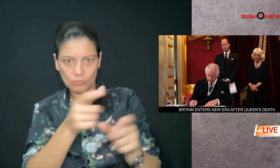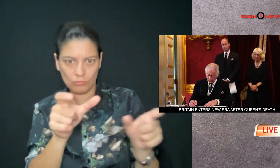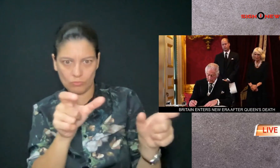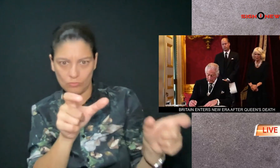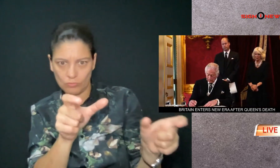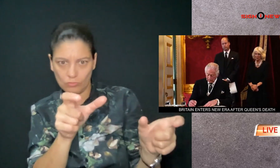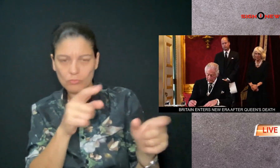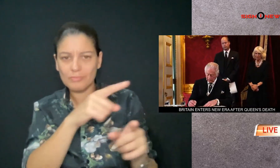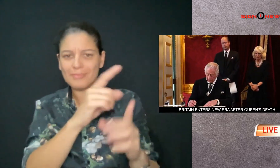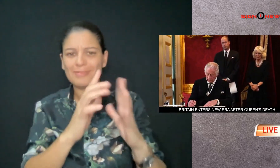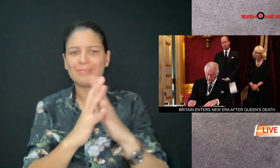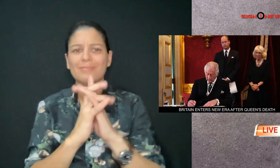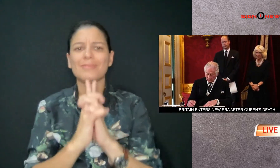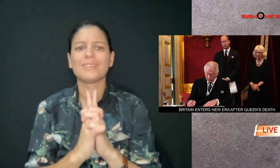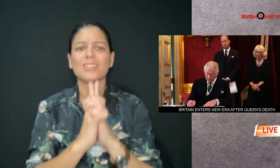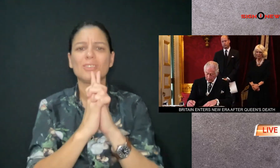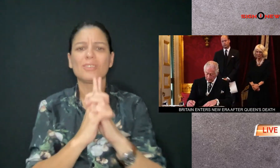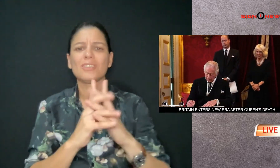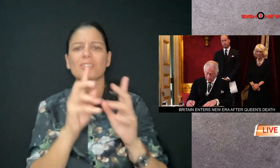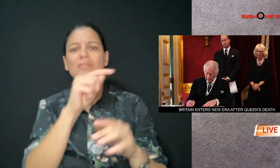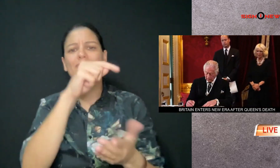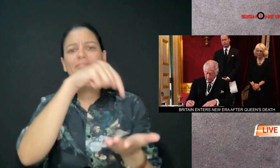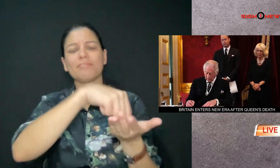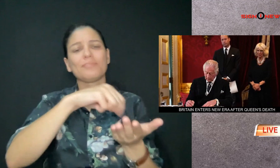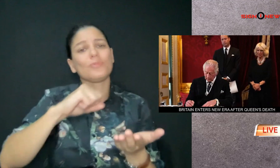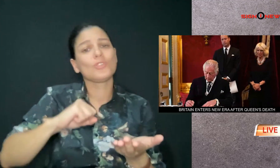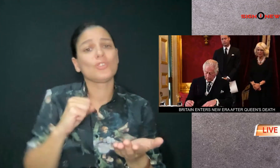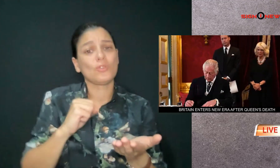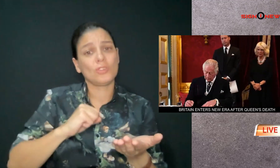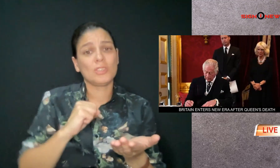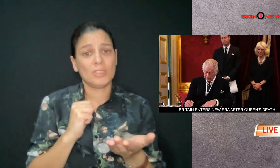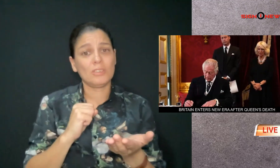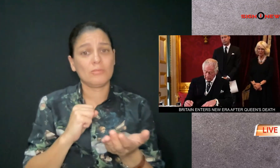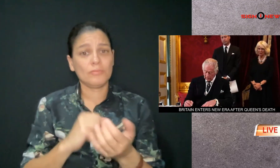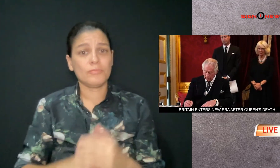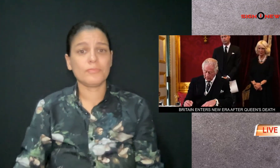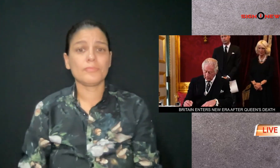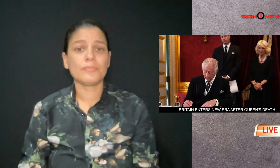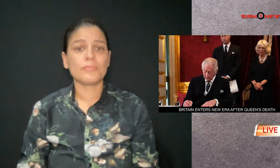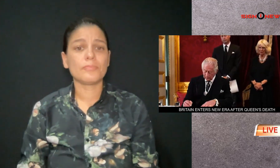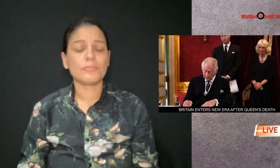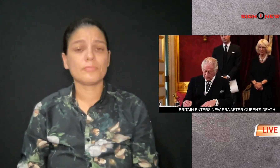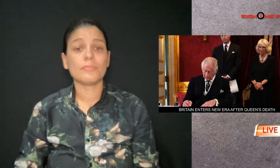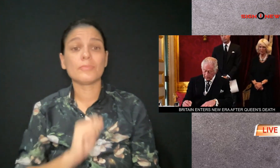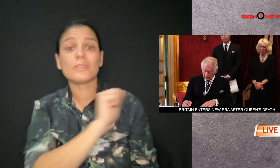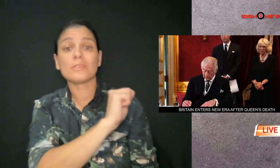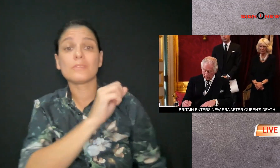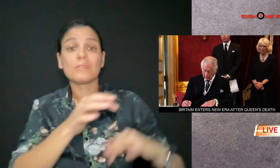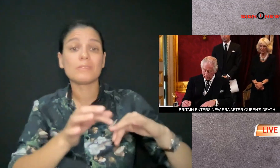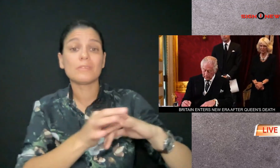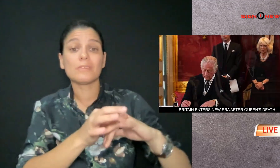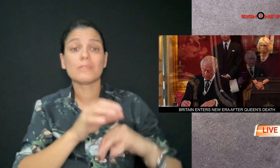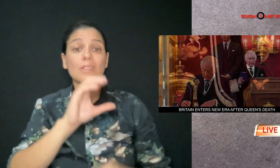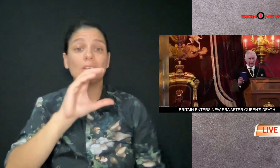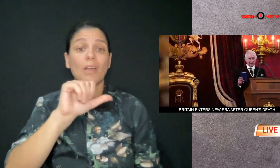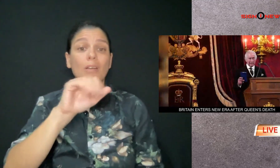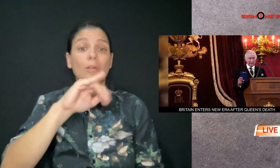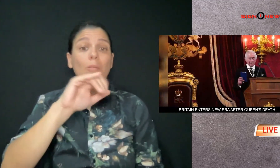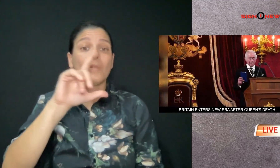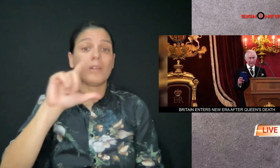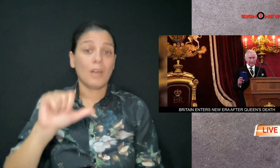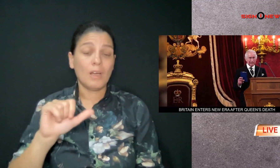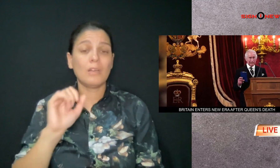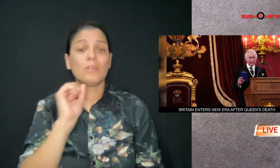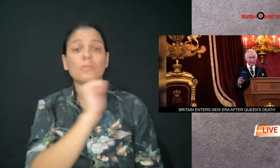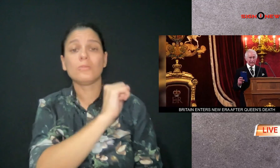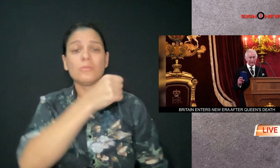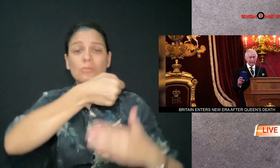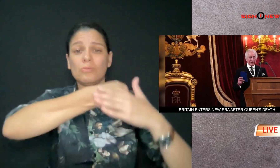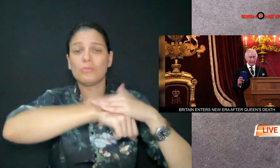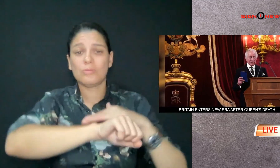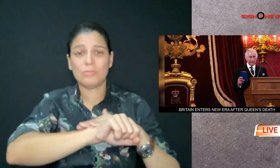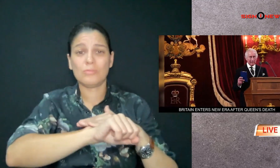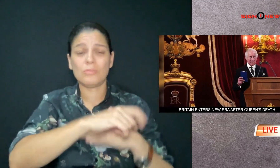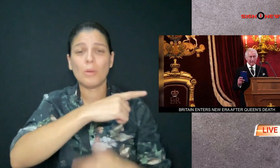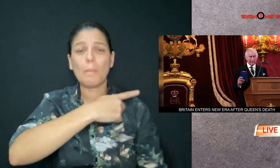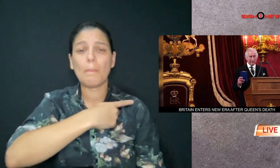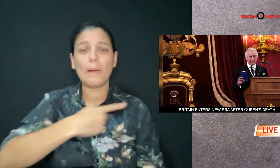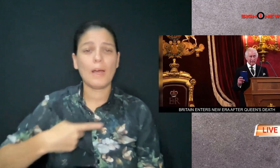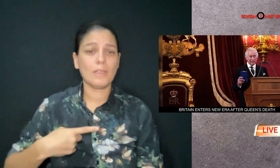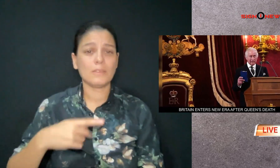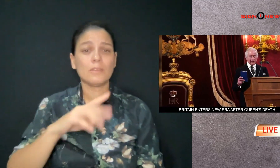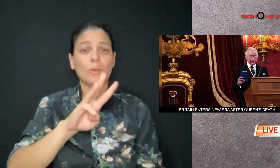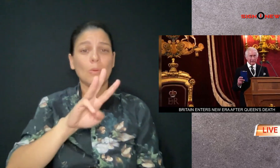the security of the Church of Scotland his wife Camilla and his son Prince William were